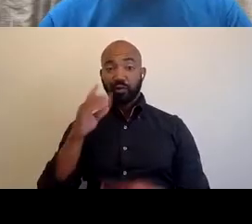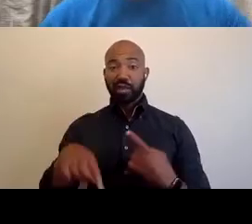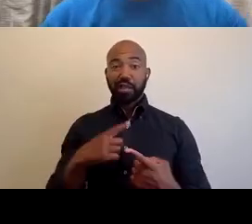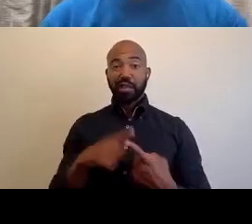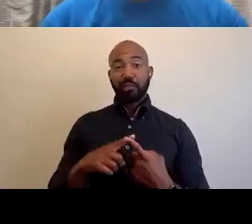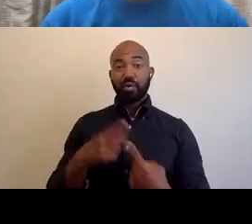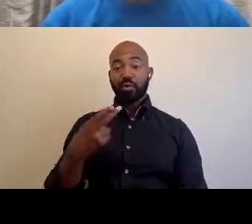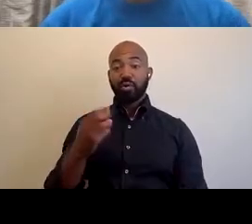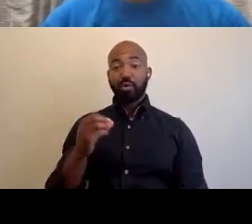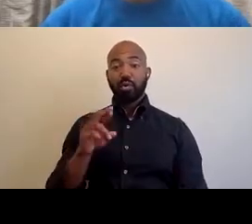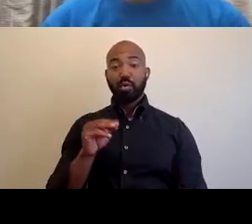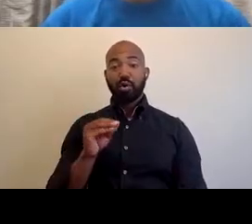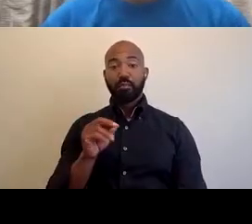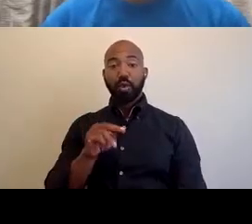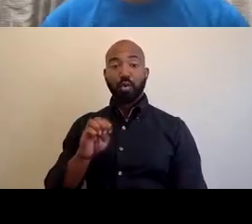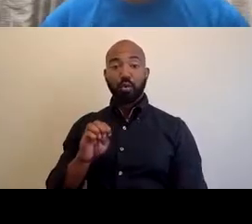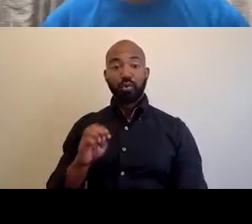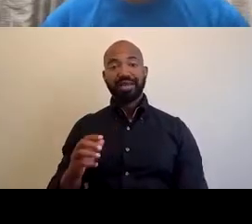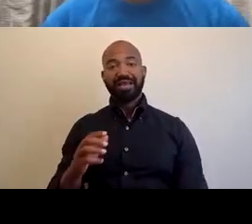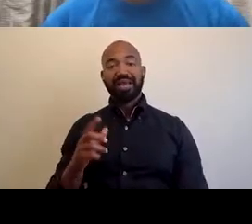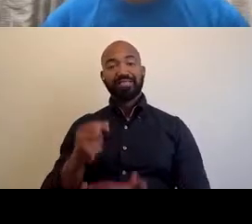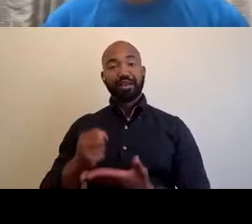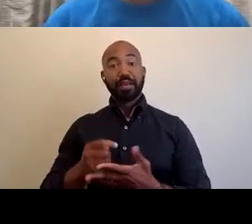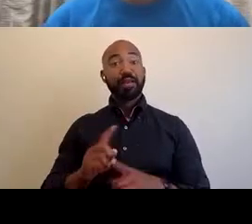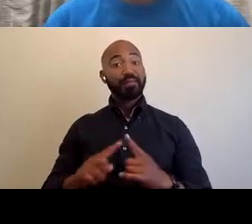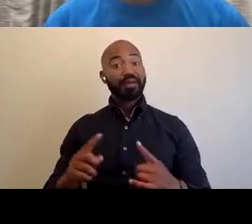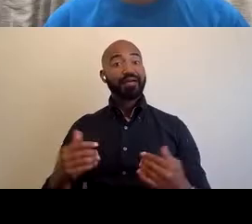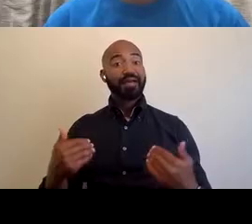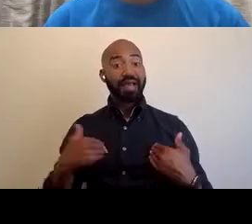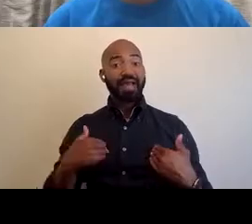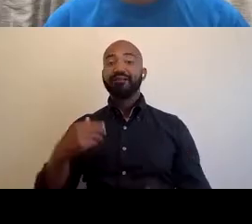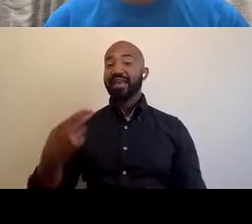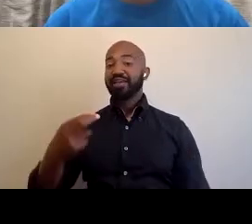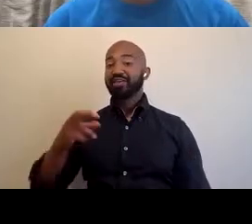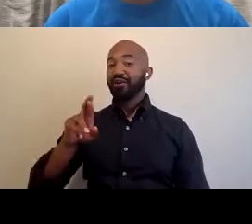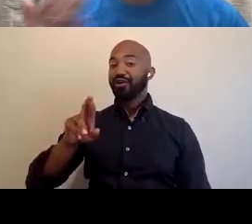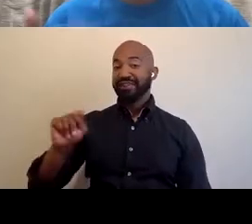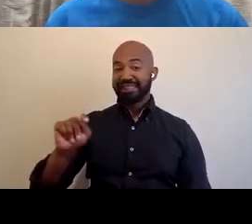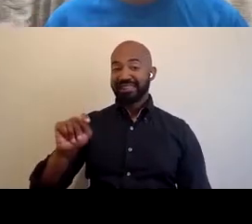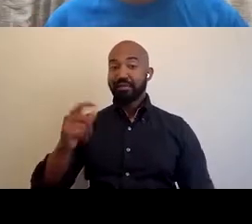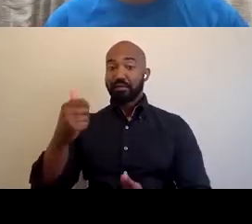but also I have the joy and privilege of starting people on HRT as well as continuing and maintaining that over years.